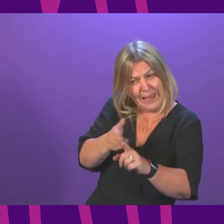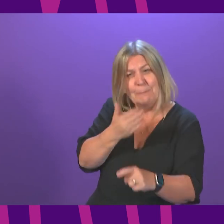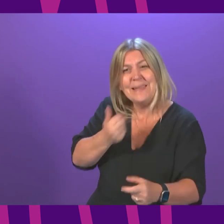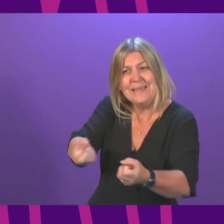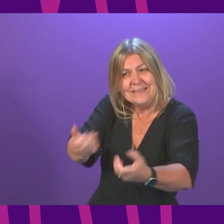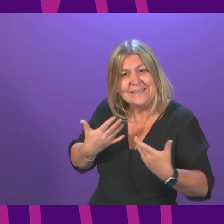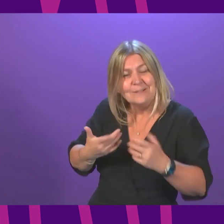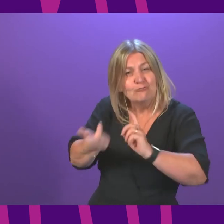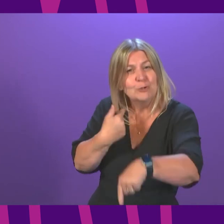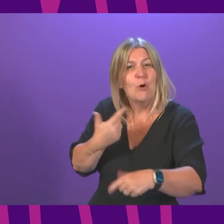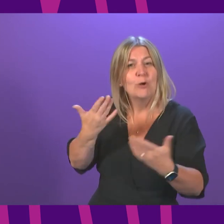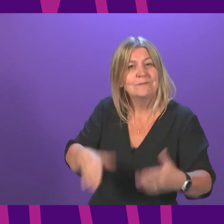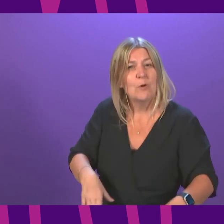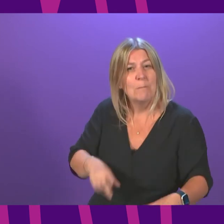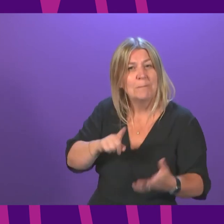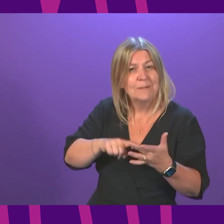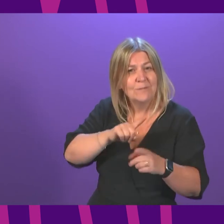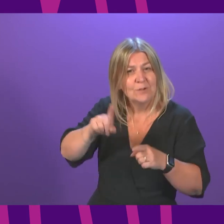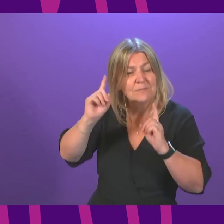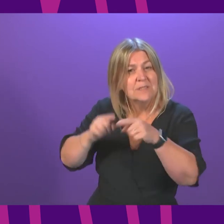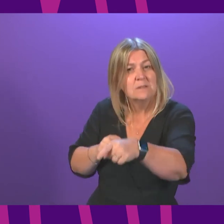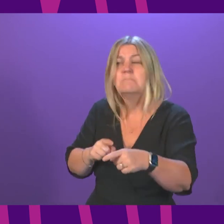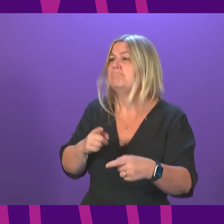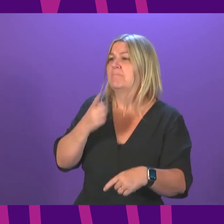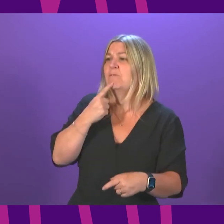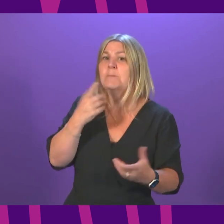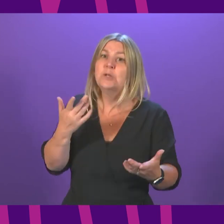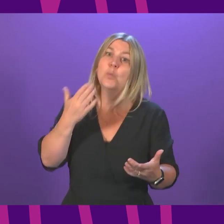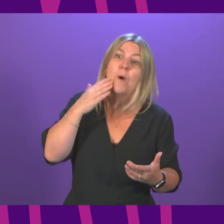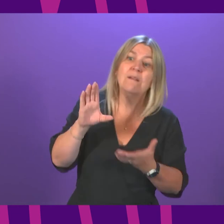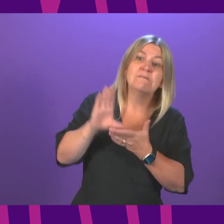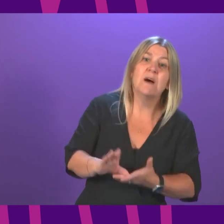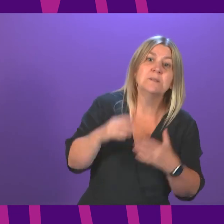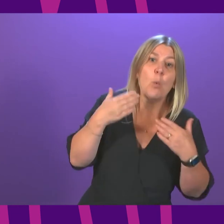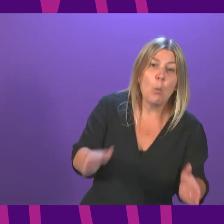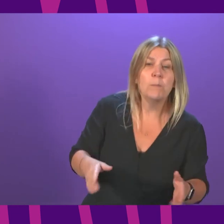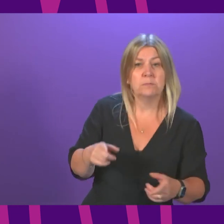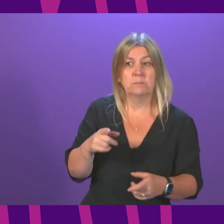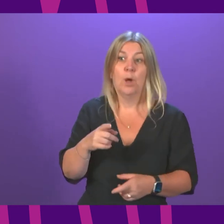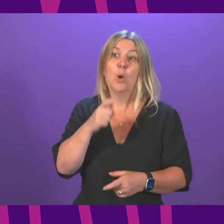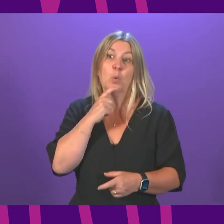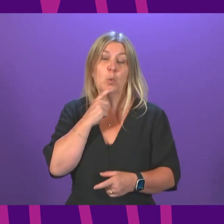As liberals, we have been instinctively uncomfortable with the coronavirus acts, despite the security that they have offered some groups in our society and the protections that they have